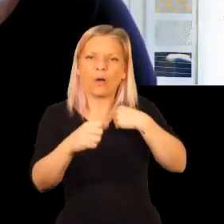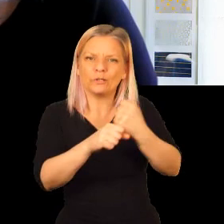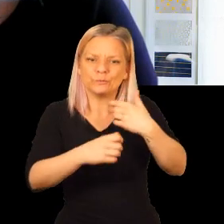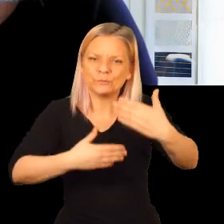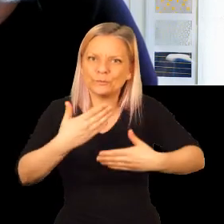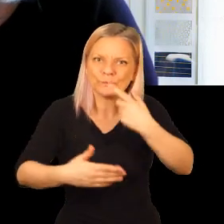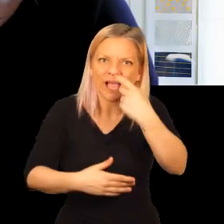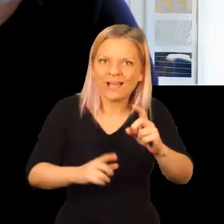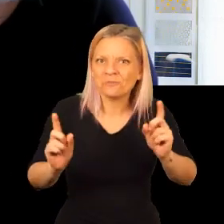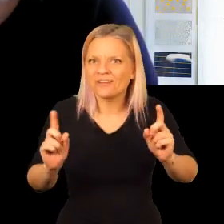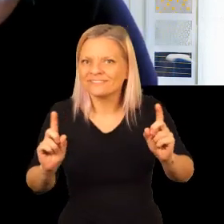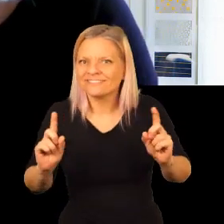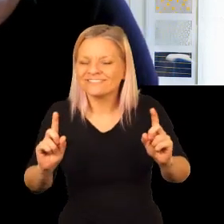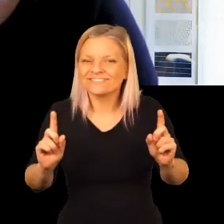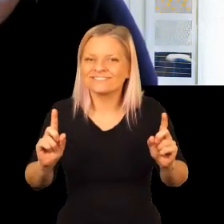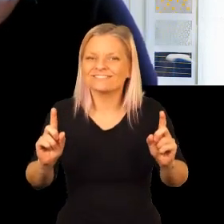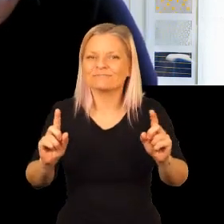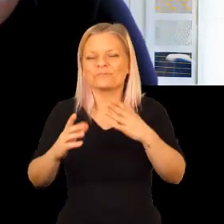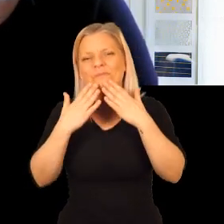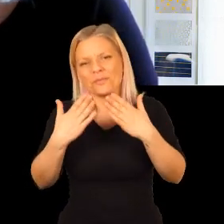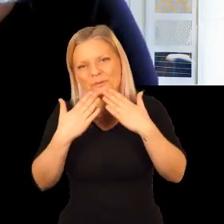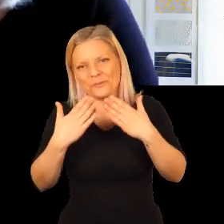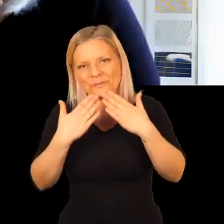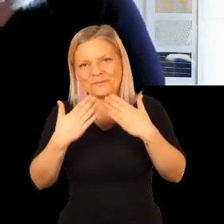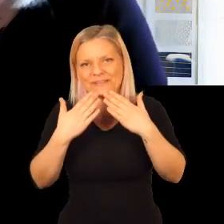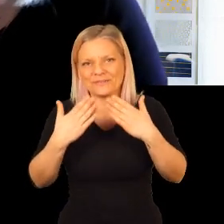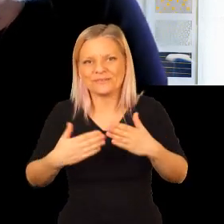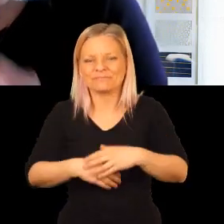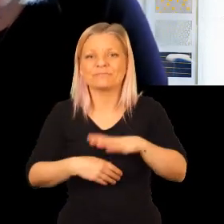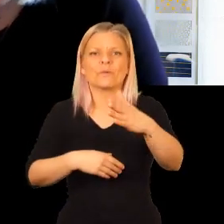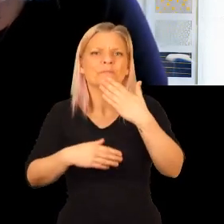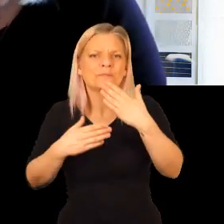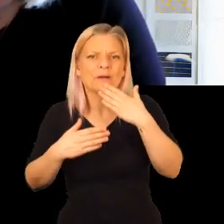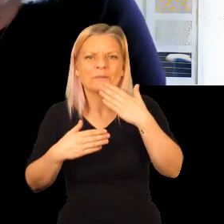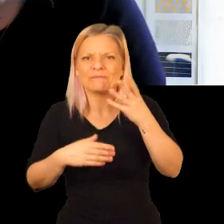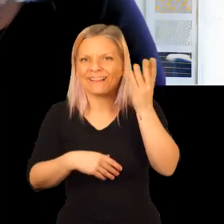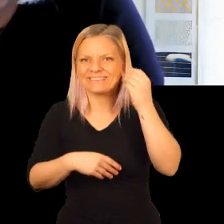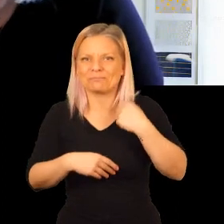the rest of us think about change and think about what we can do so thank you so much and